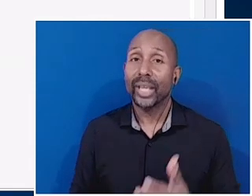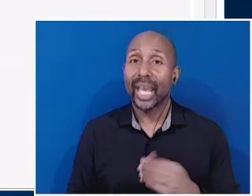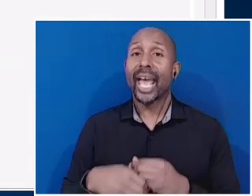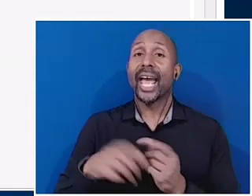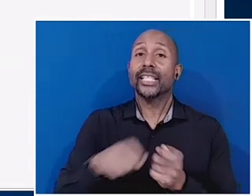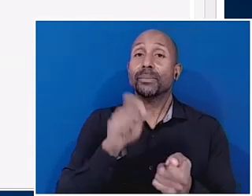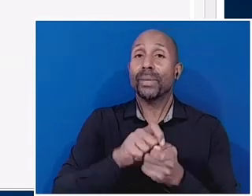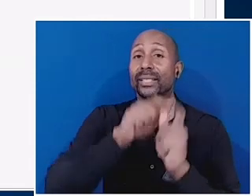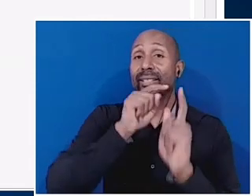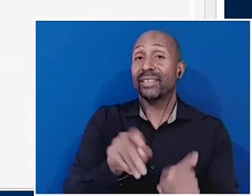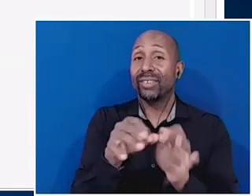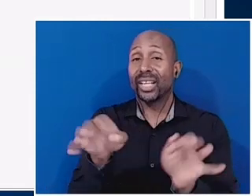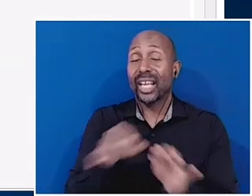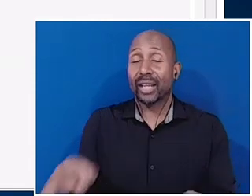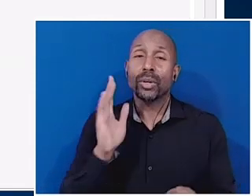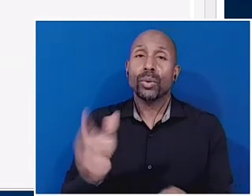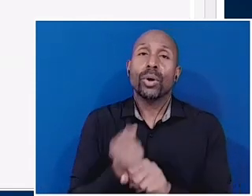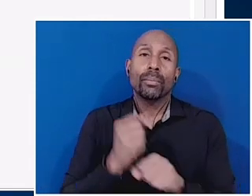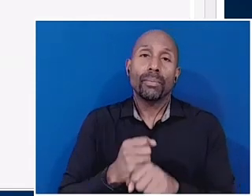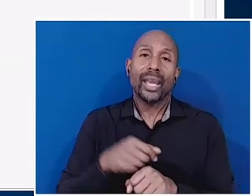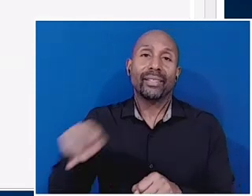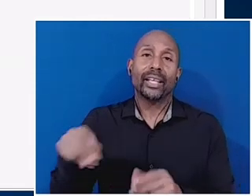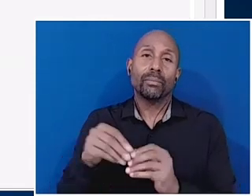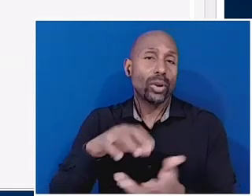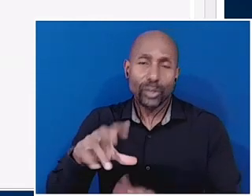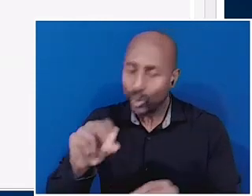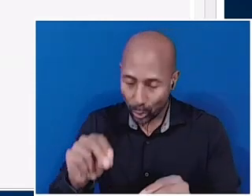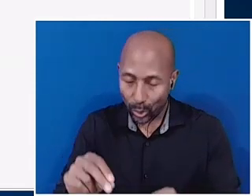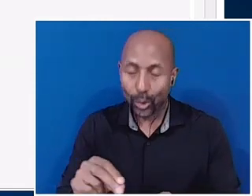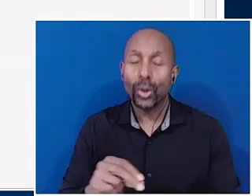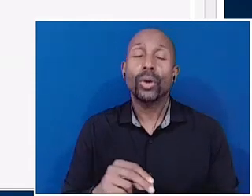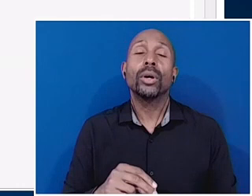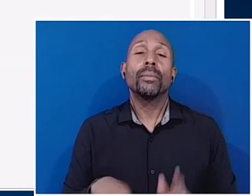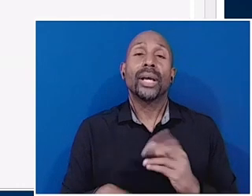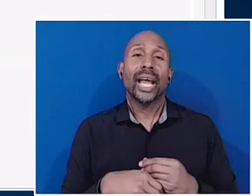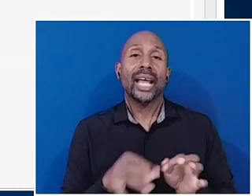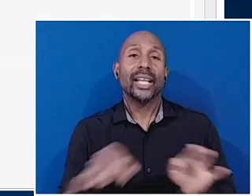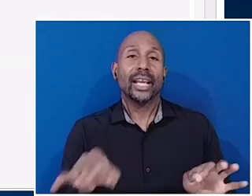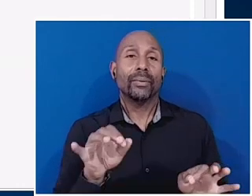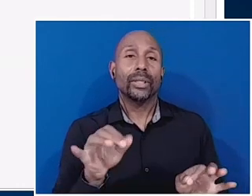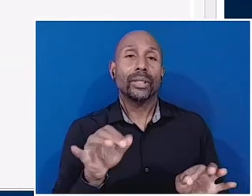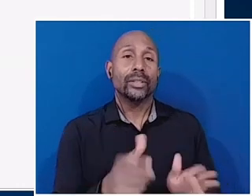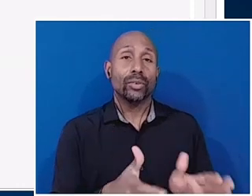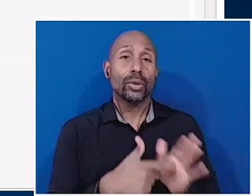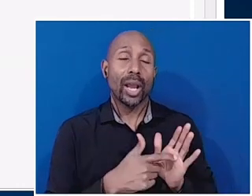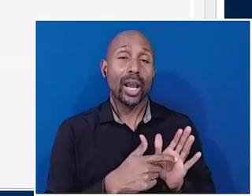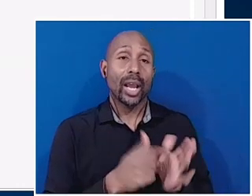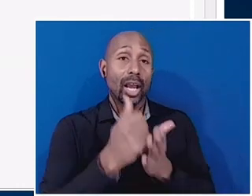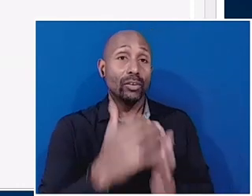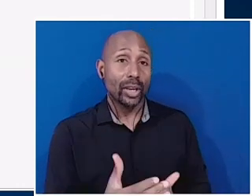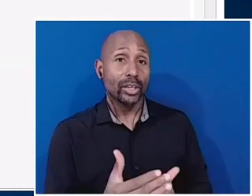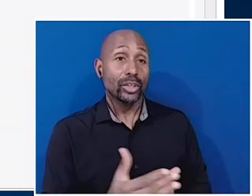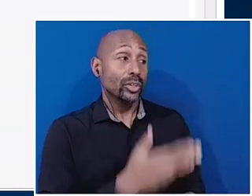that's requiring accreditors to verify that institutions are doing what they're saying they're doing.